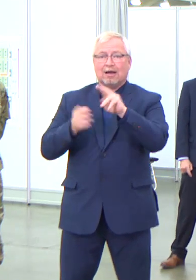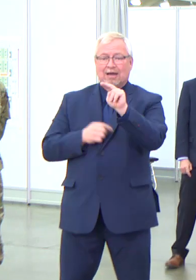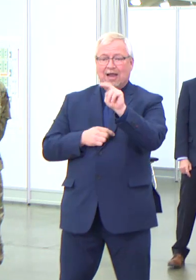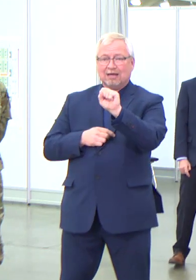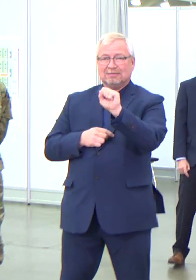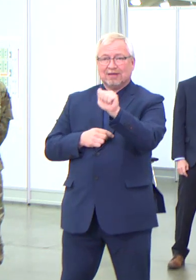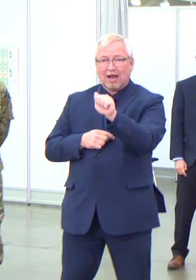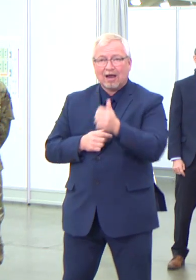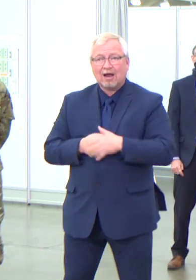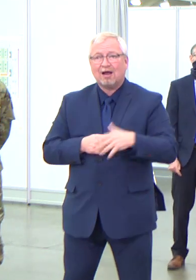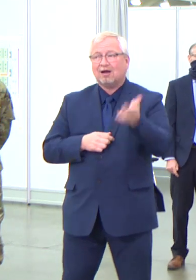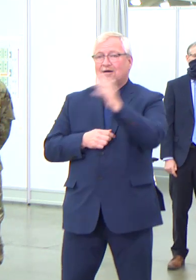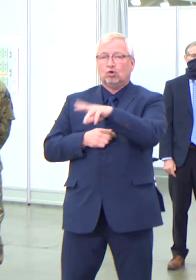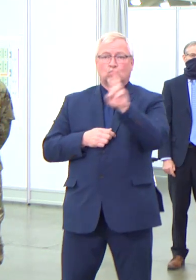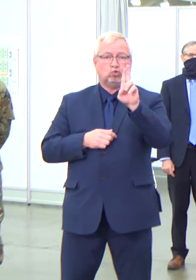NSA, U.S.